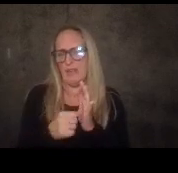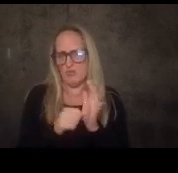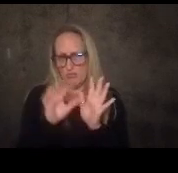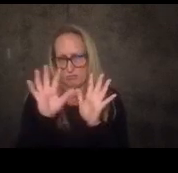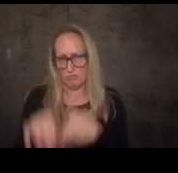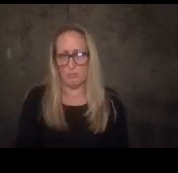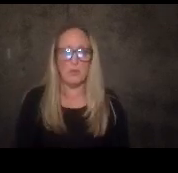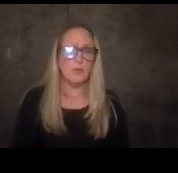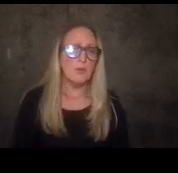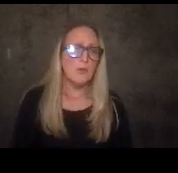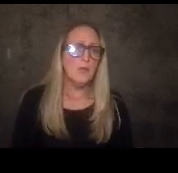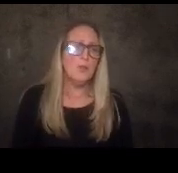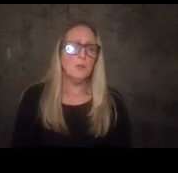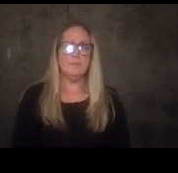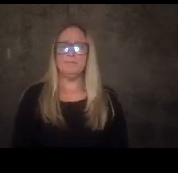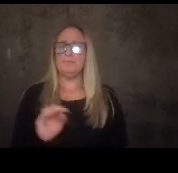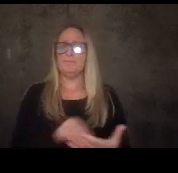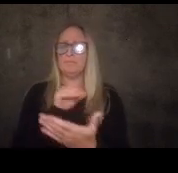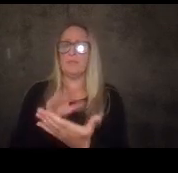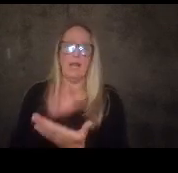And I'm also gonna insert just an image real quick.